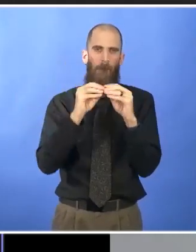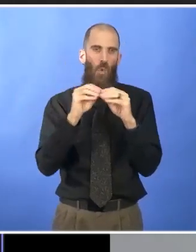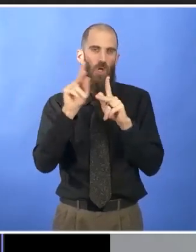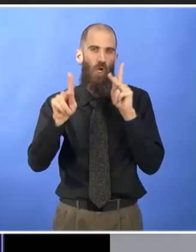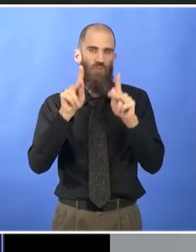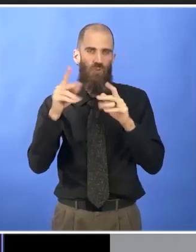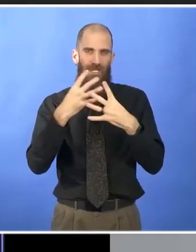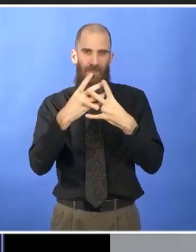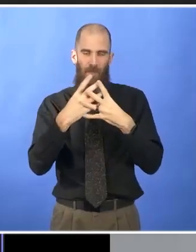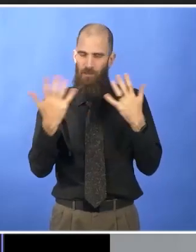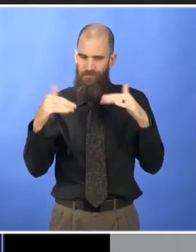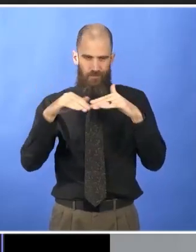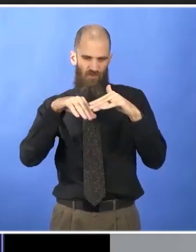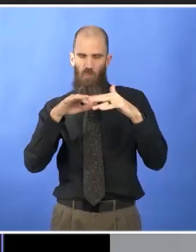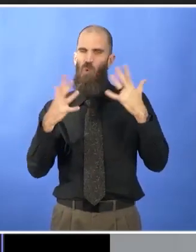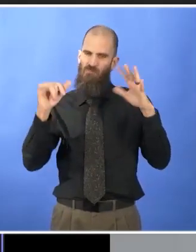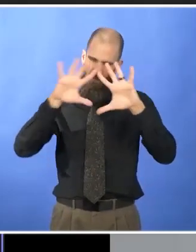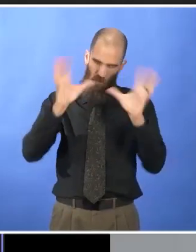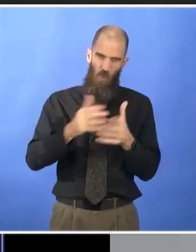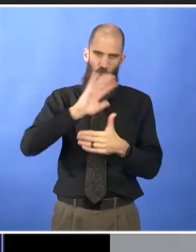REMOVE THE REQUIREMENT THAT IT ONL Y APPLIED TO THOSE WITH A